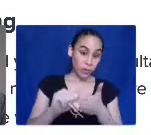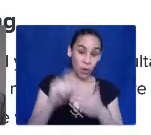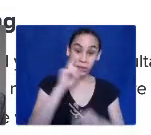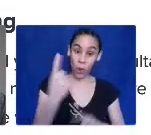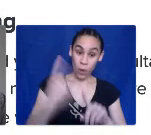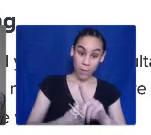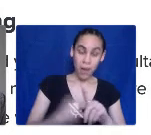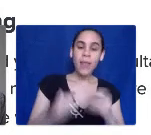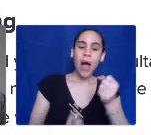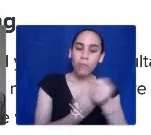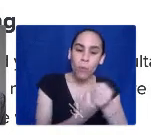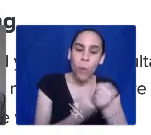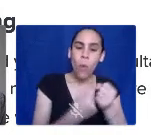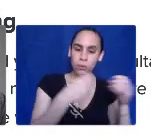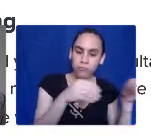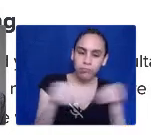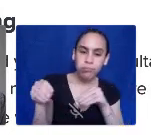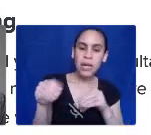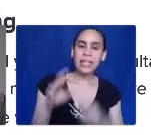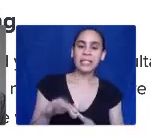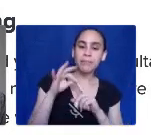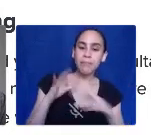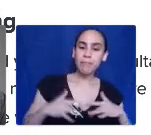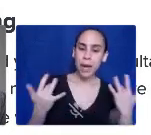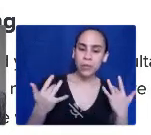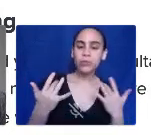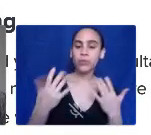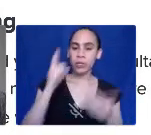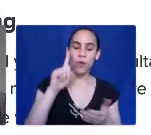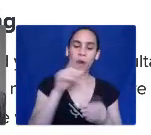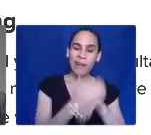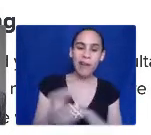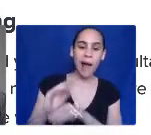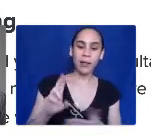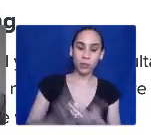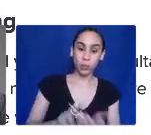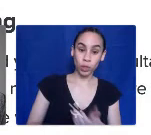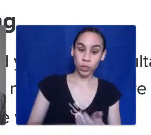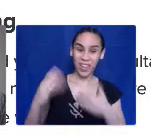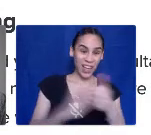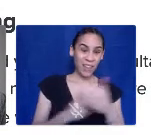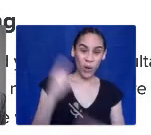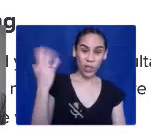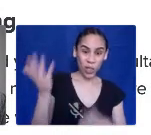nightly sushi um uh specials even though she was a waiter that's a fantastic metric right